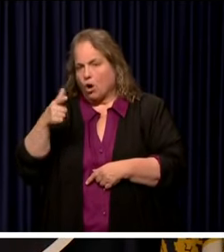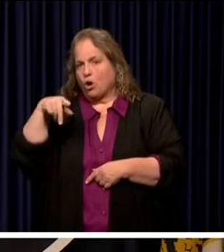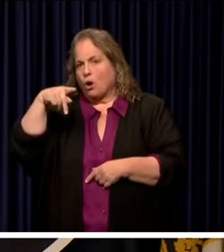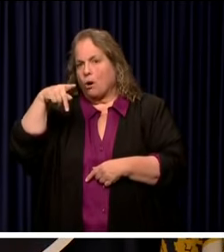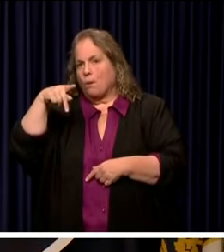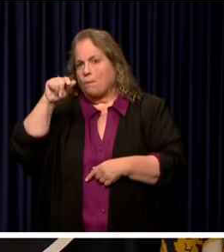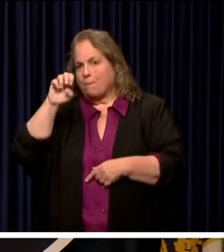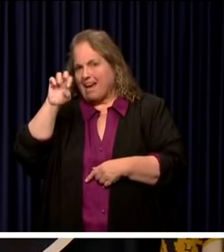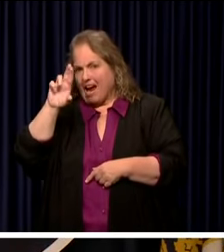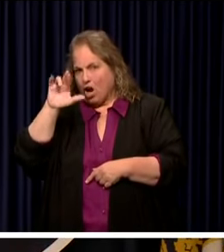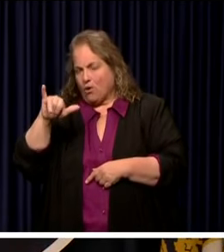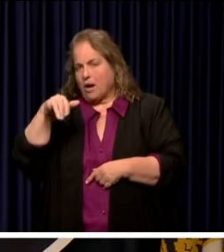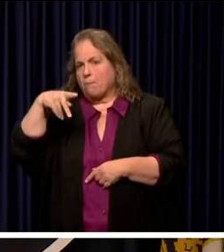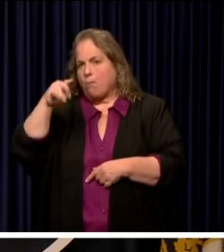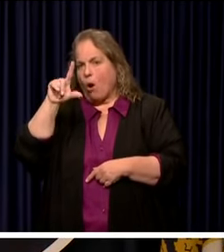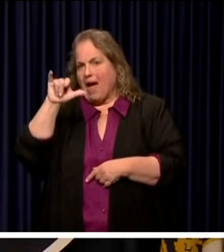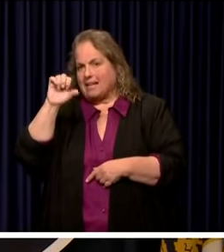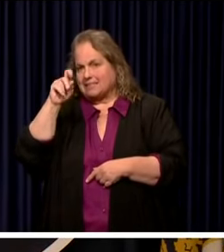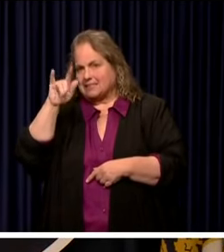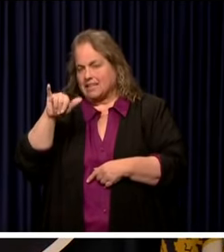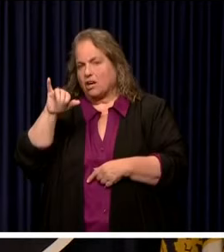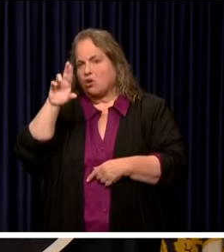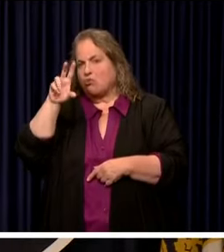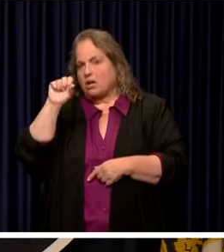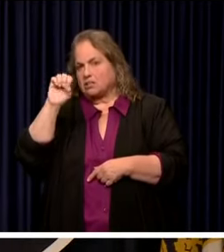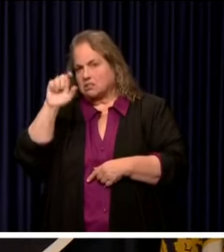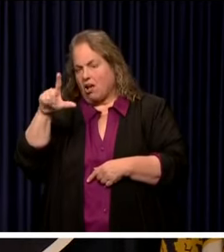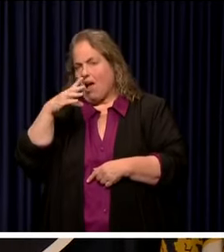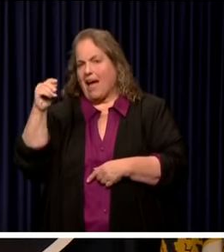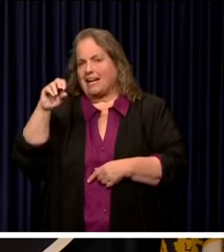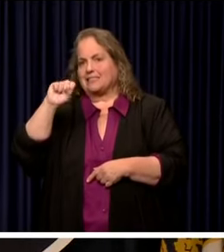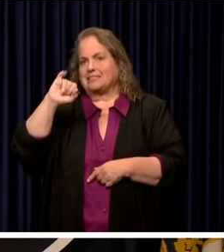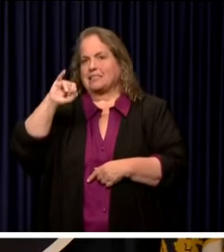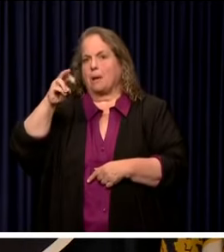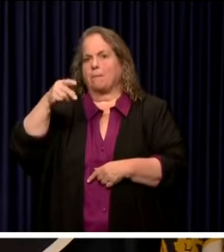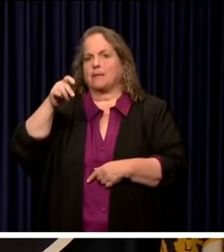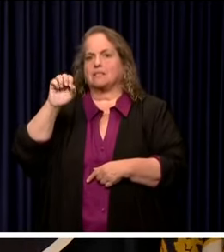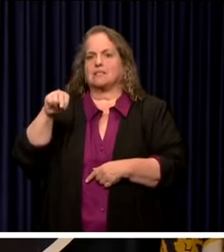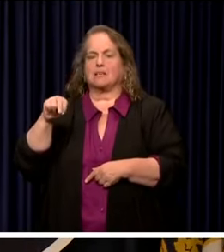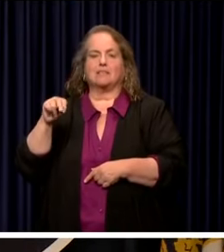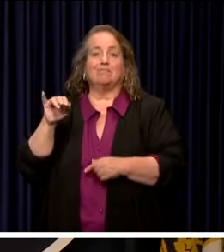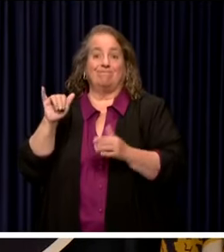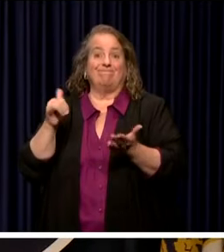THAT ARE GOING TO BE MISSED, 17 FAMILIES, 17 COMMUNITIES THAT